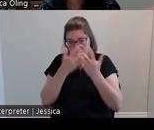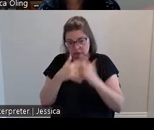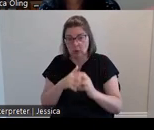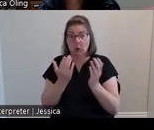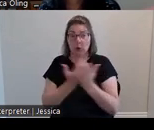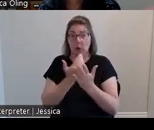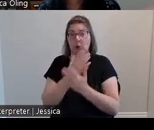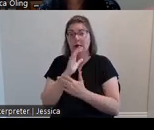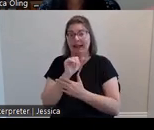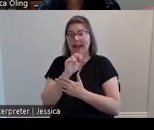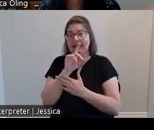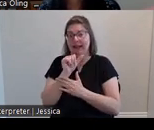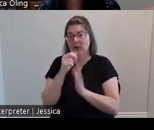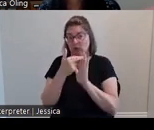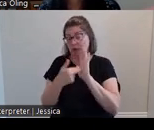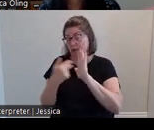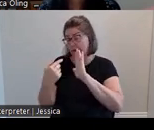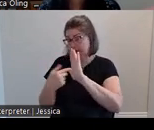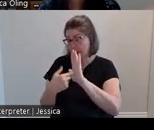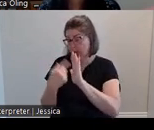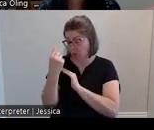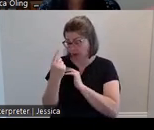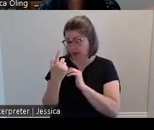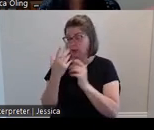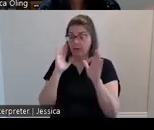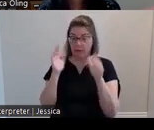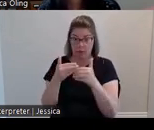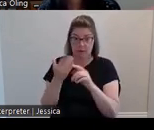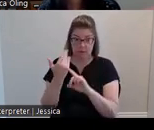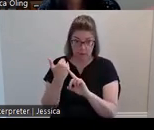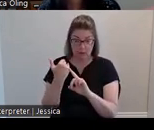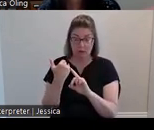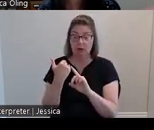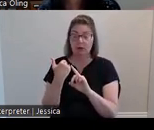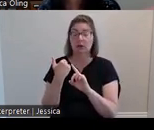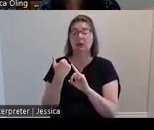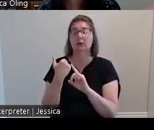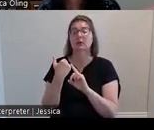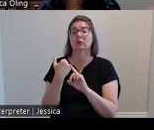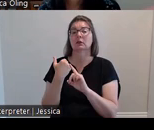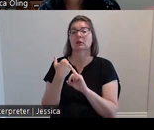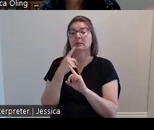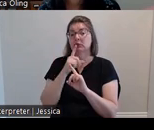For example, one of the things that we focused on in the first round was making sure we had an exception process.